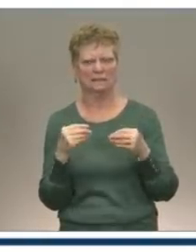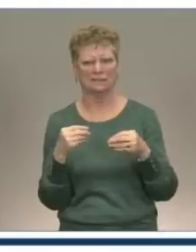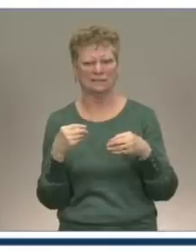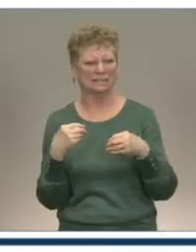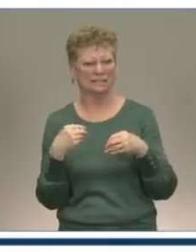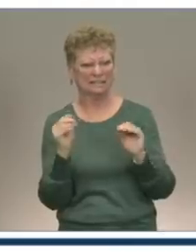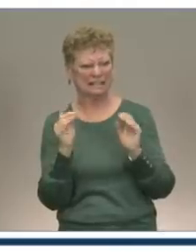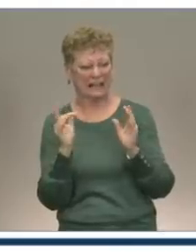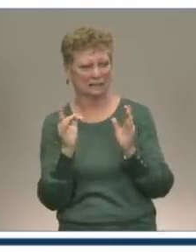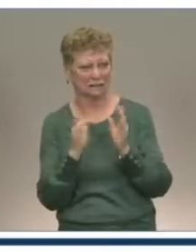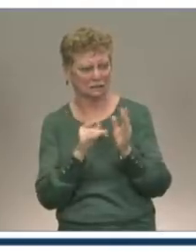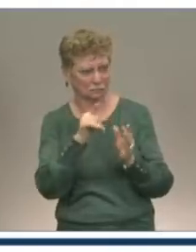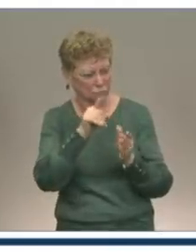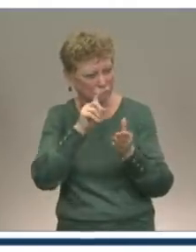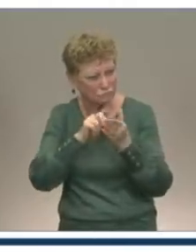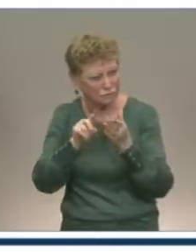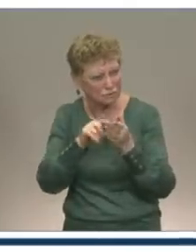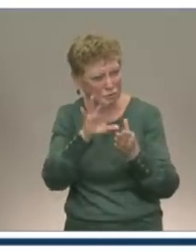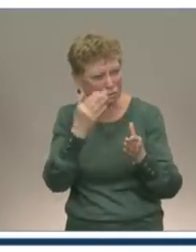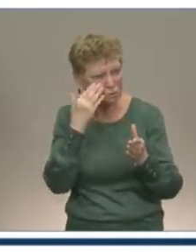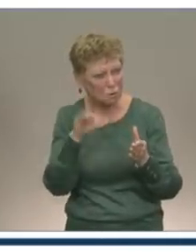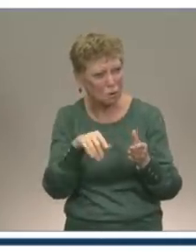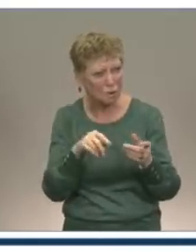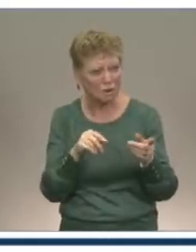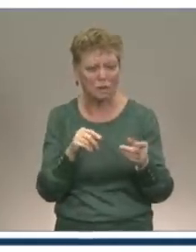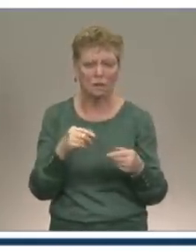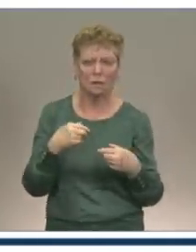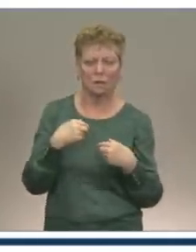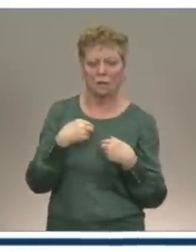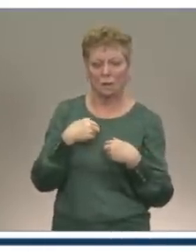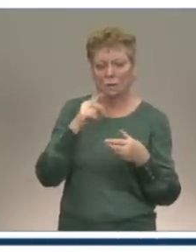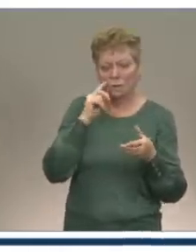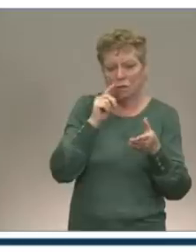are you tracking that are you aware of it we're not tracking anecdote i'm aware of the antidote